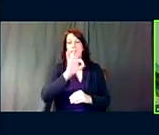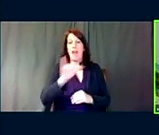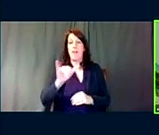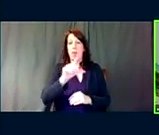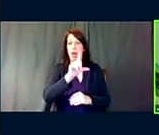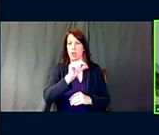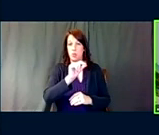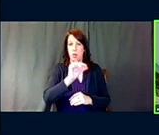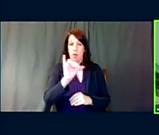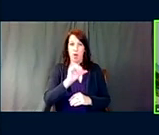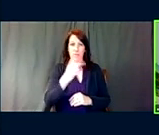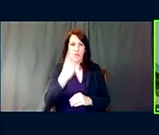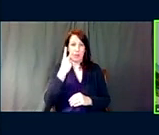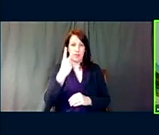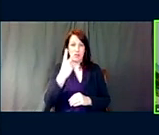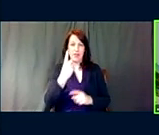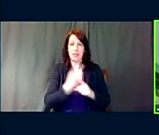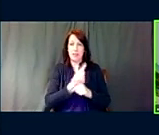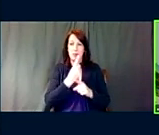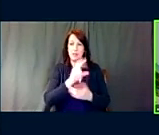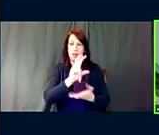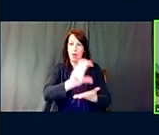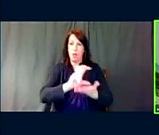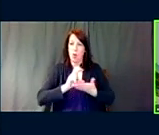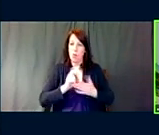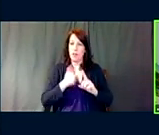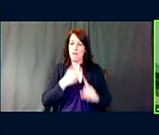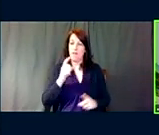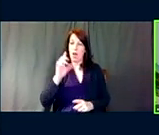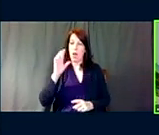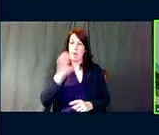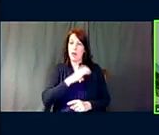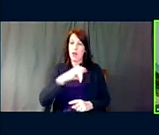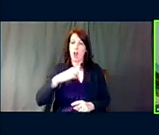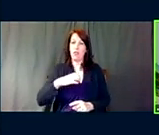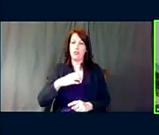GONE ON BUT IN FY20 WE ALSO SEE SPECIFIC APPROPRIATION FROM